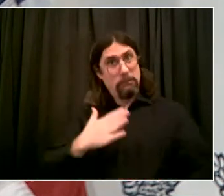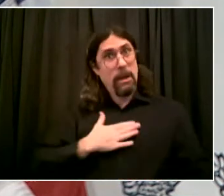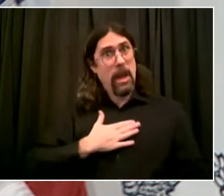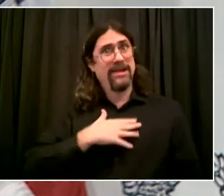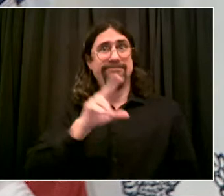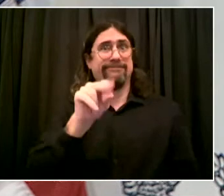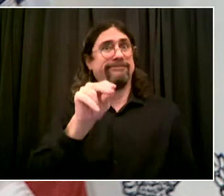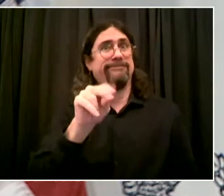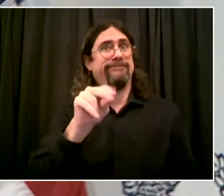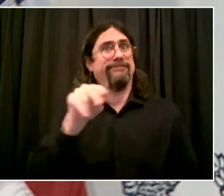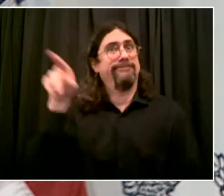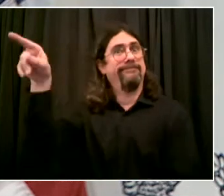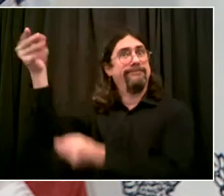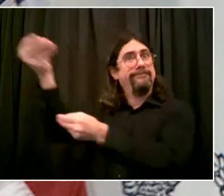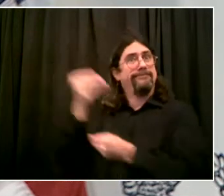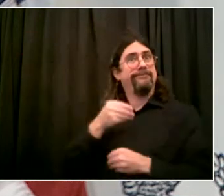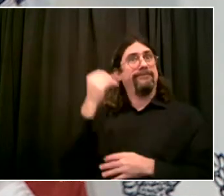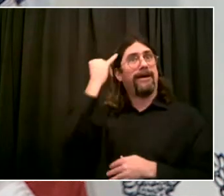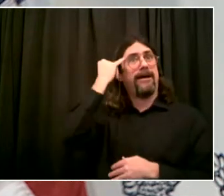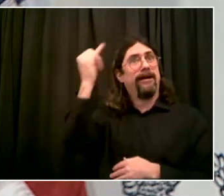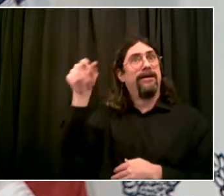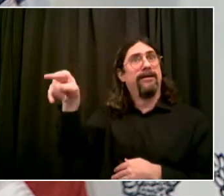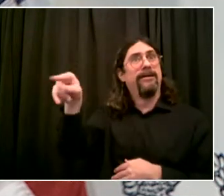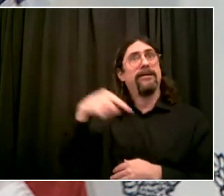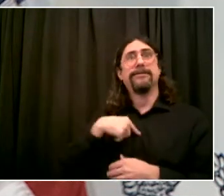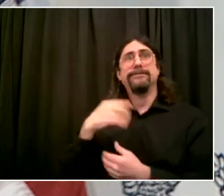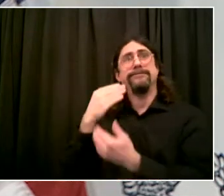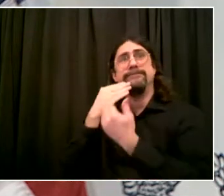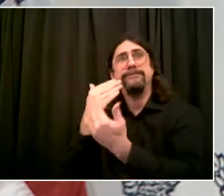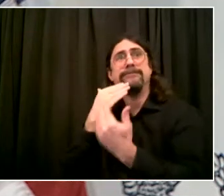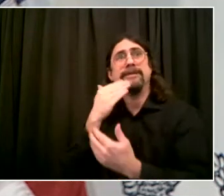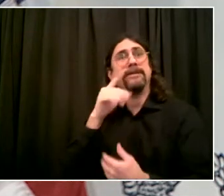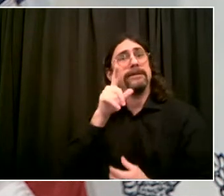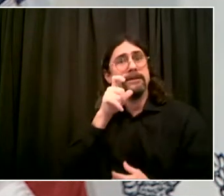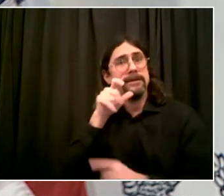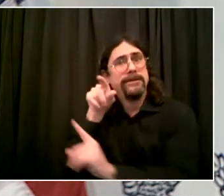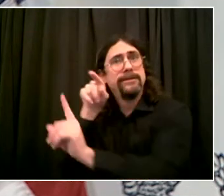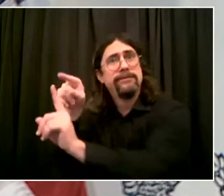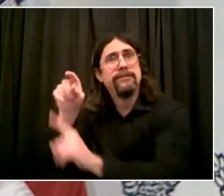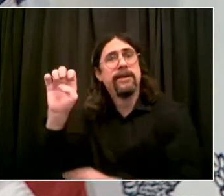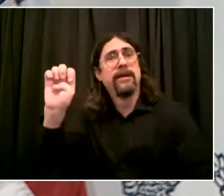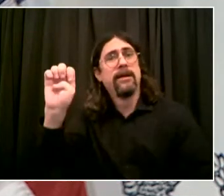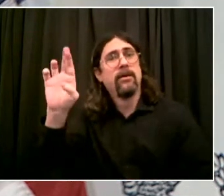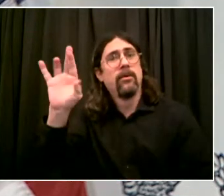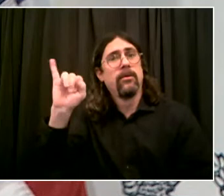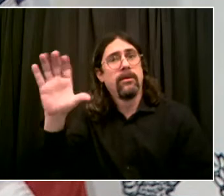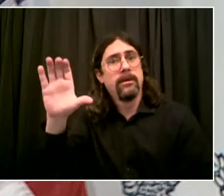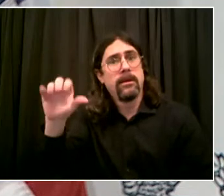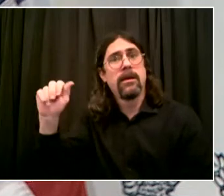FIRST, WITH H PASSION, FROM THE BOROUGH PRESIDENT OF